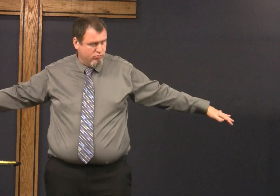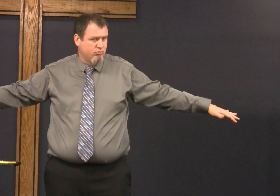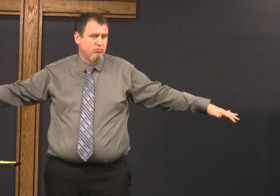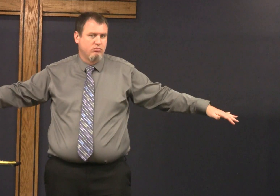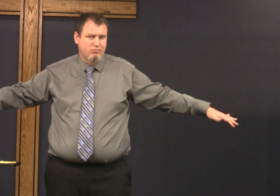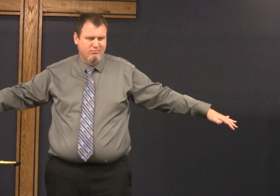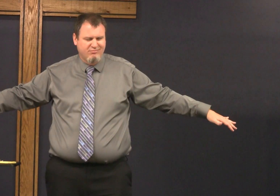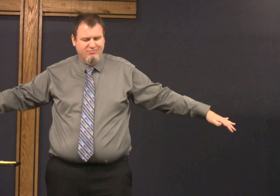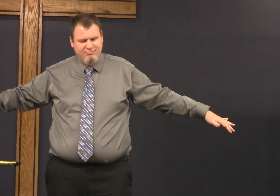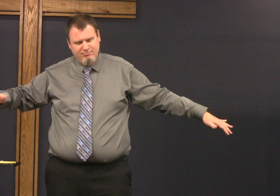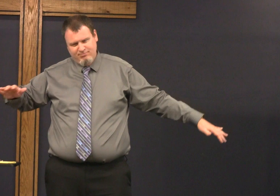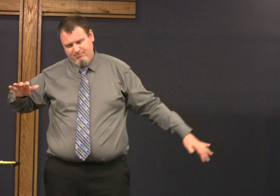but all the disciples scattered